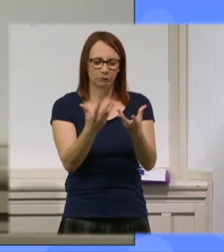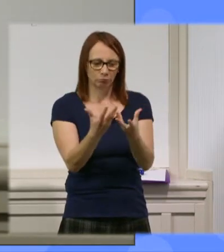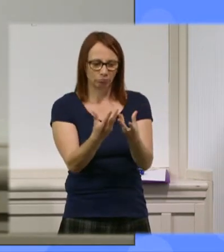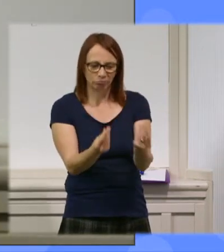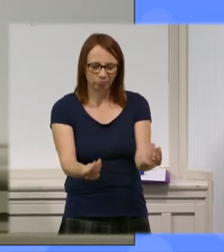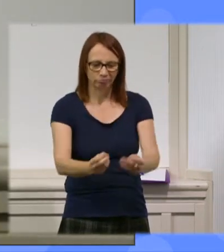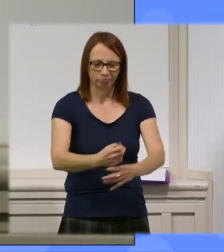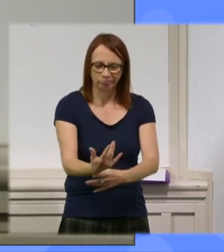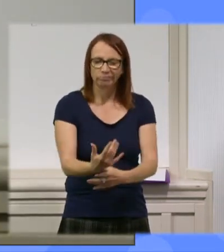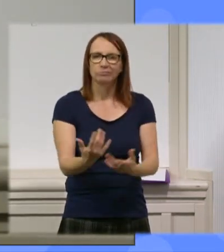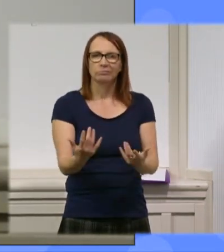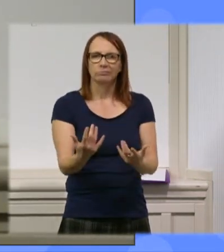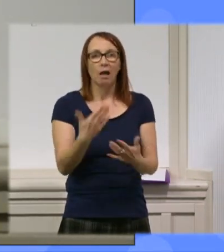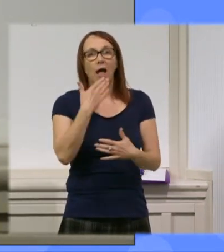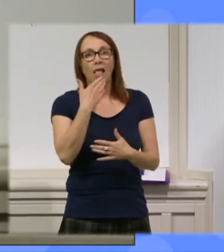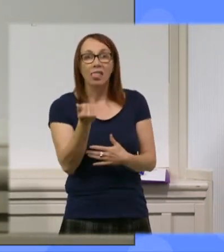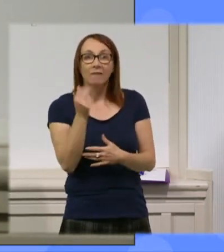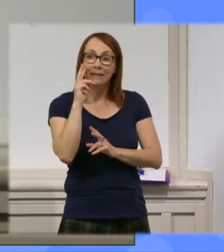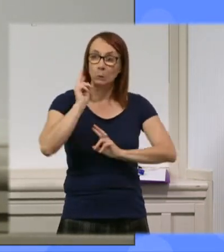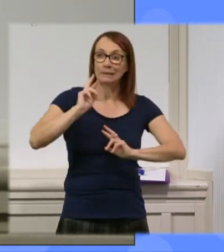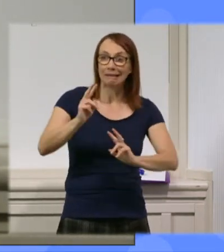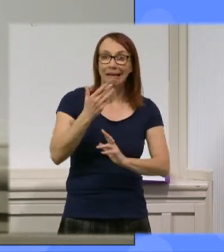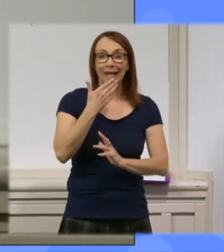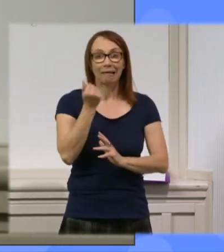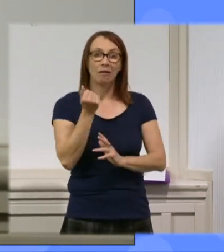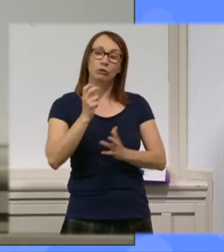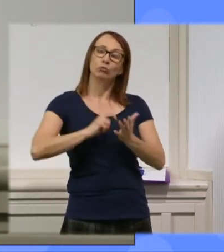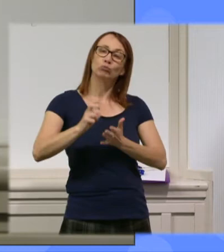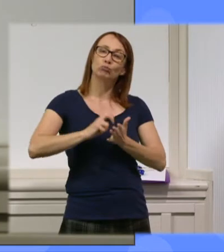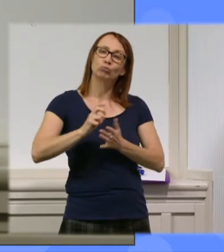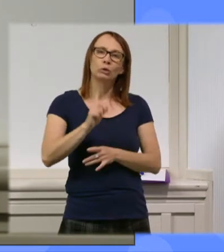things are not only lovely for us to live in and to explore but they're good